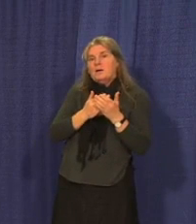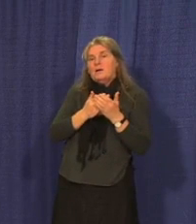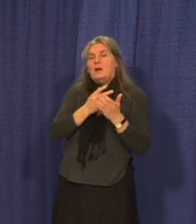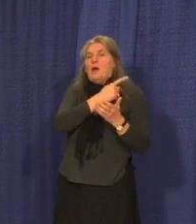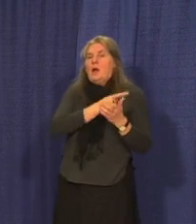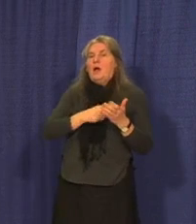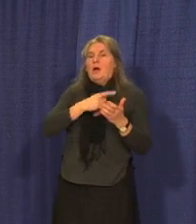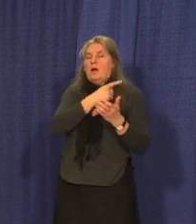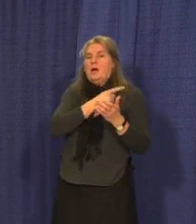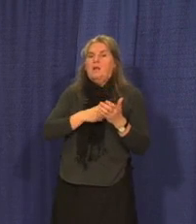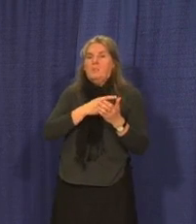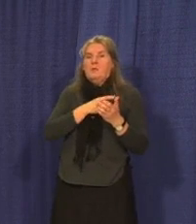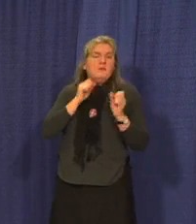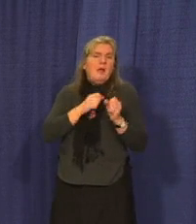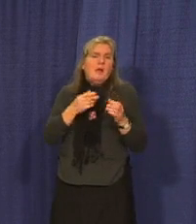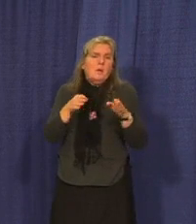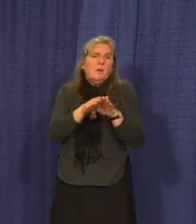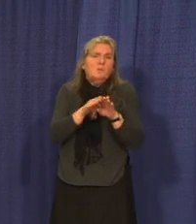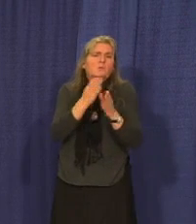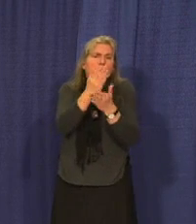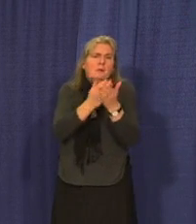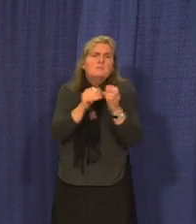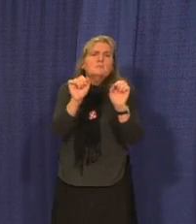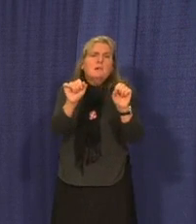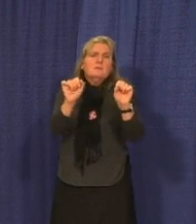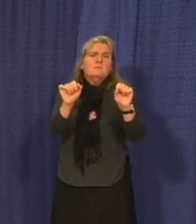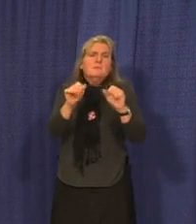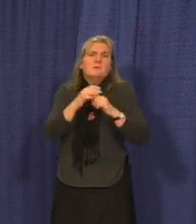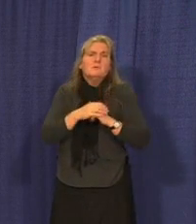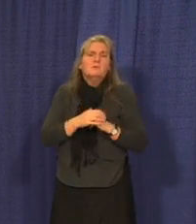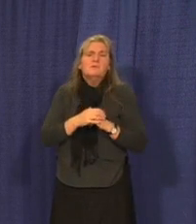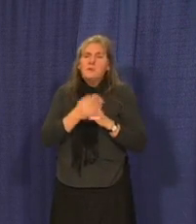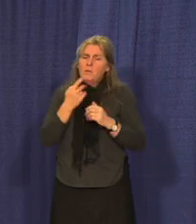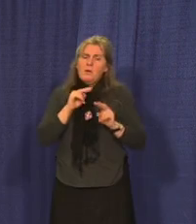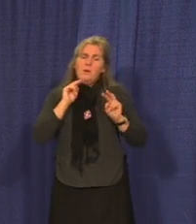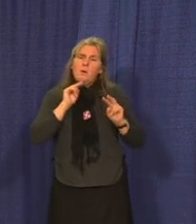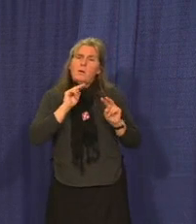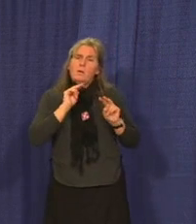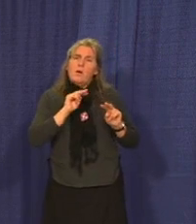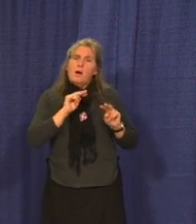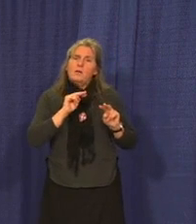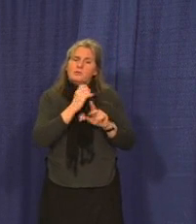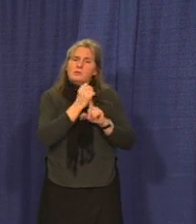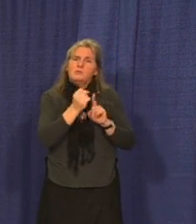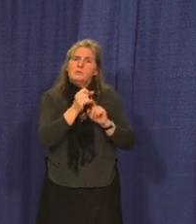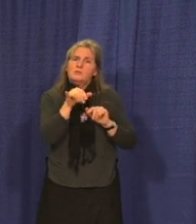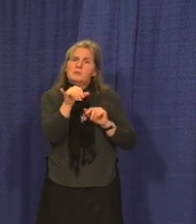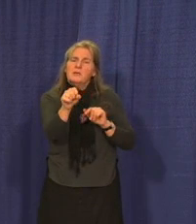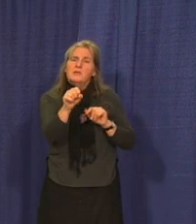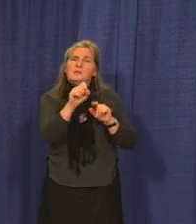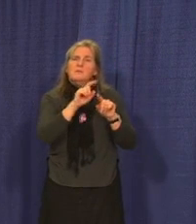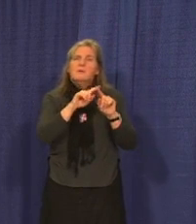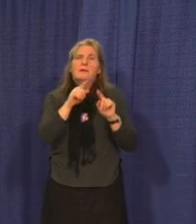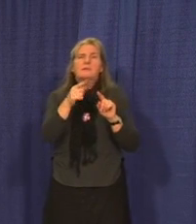sections of provinces revert if we felt that there was a problem. So we are monitoring the current